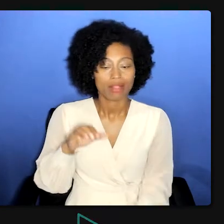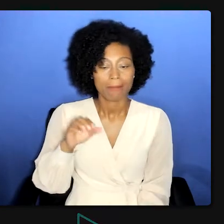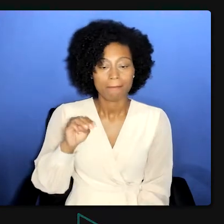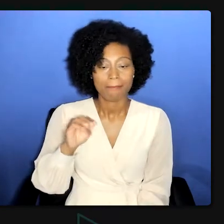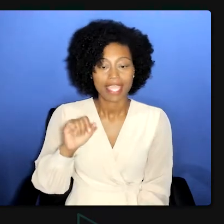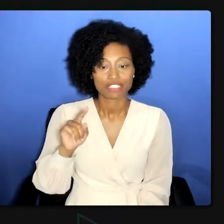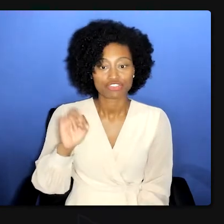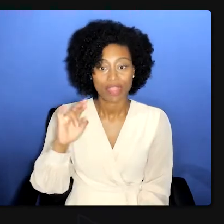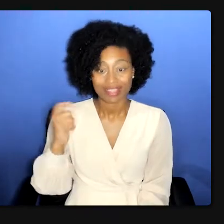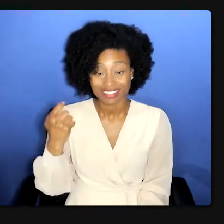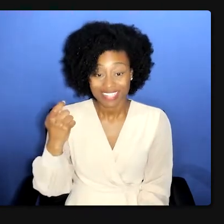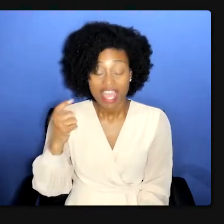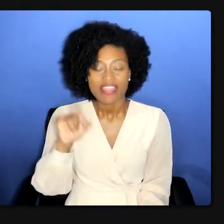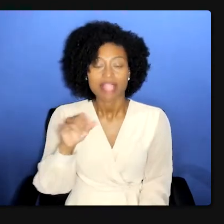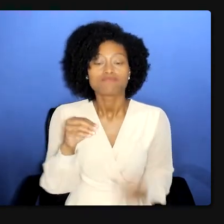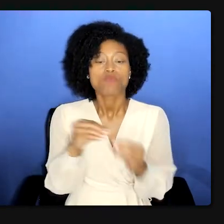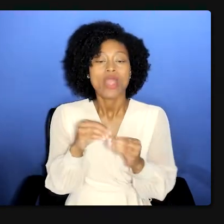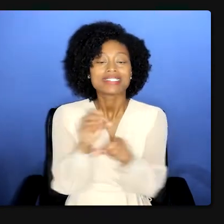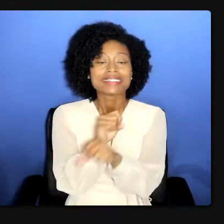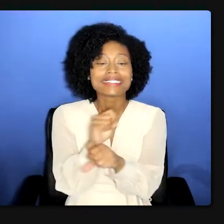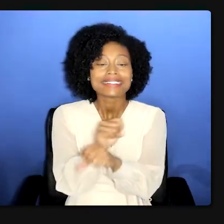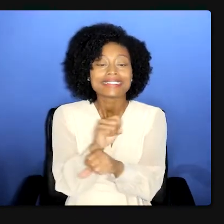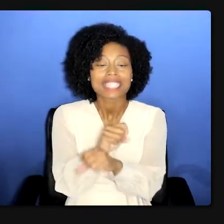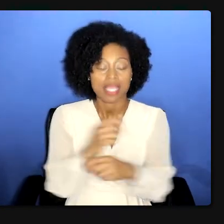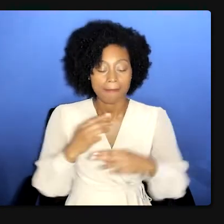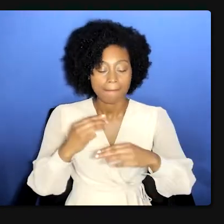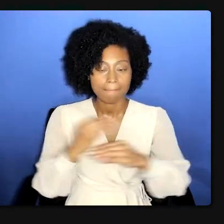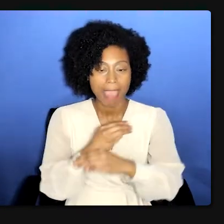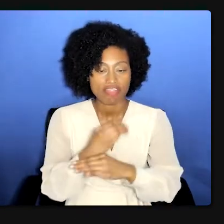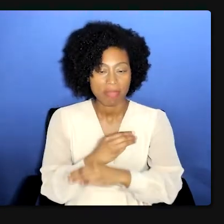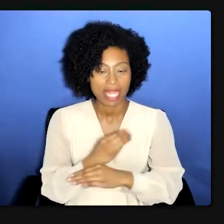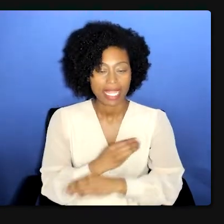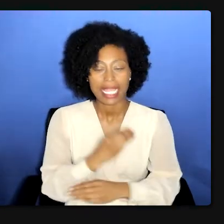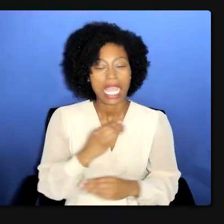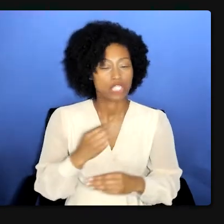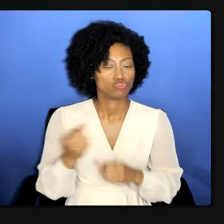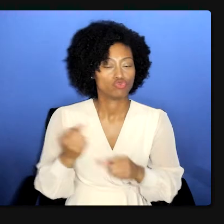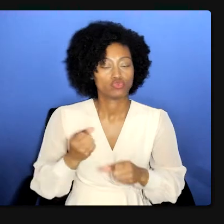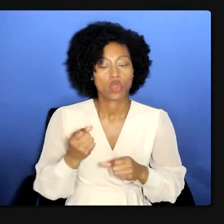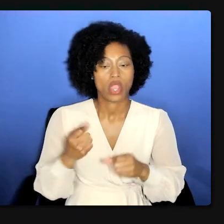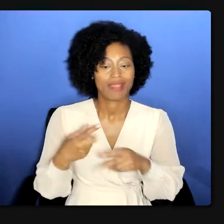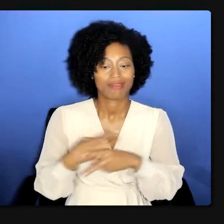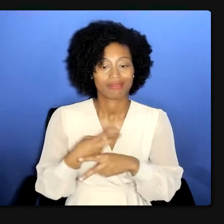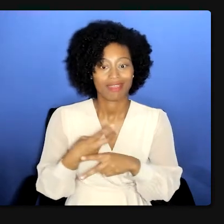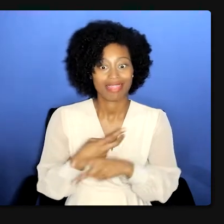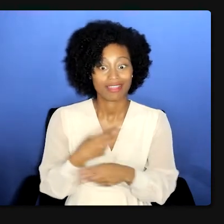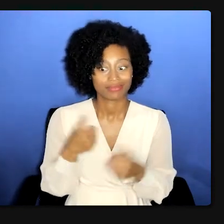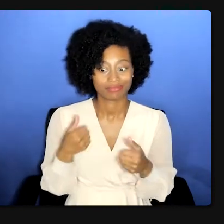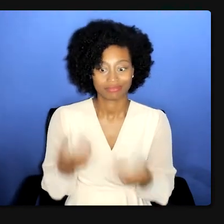All of these metrics are also supplemented with statistically and mathematically sound calculations.